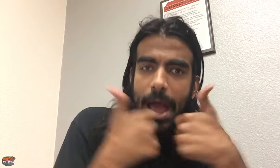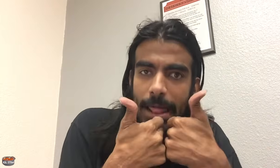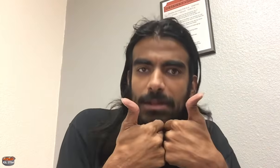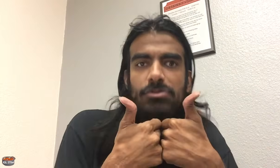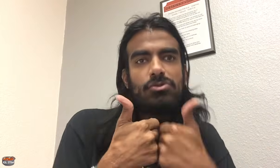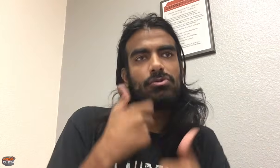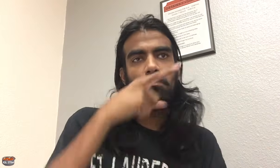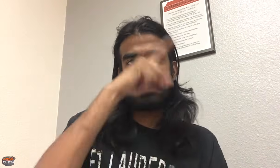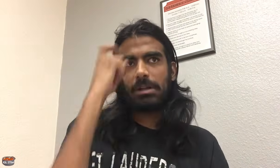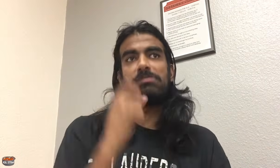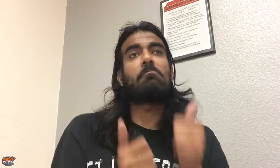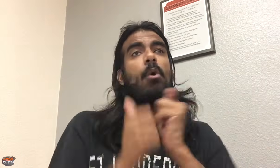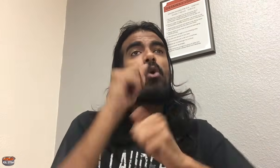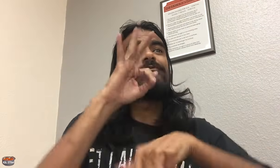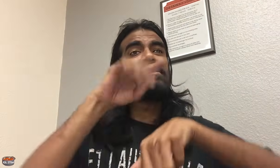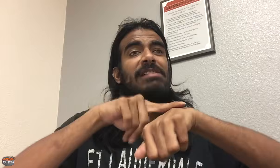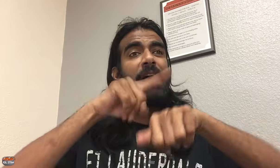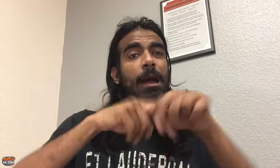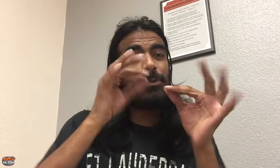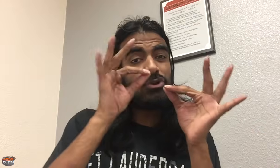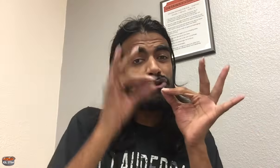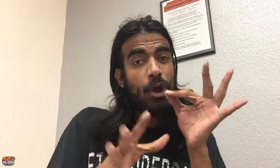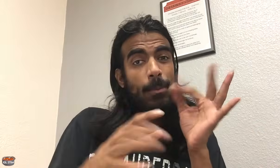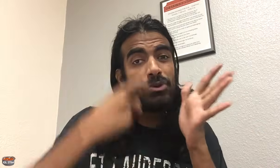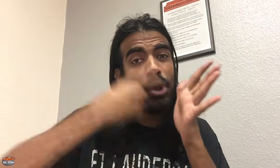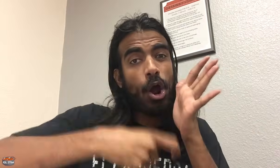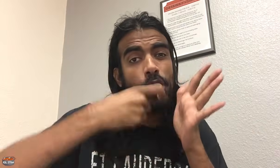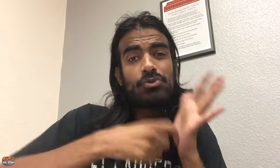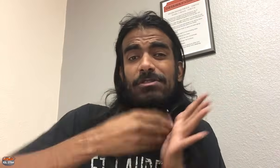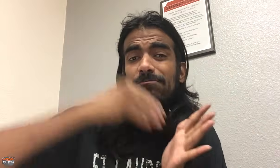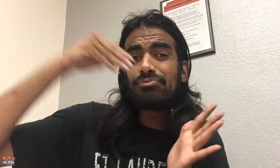That become a challenge, because most of the time